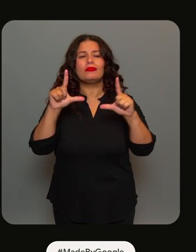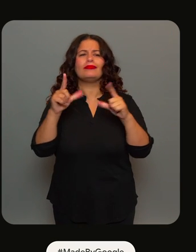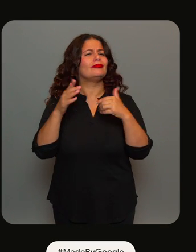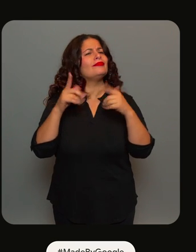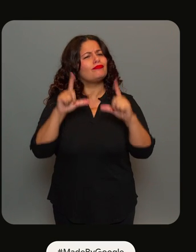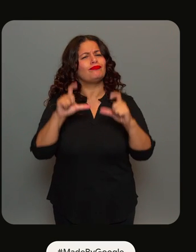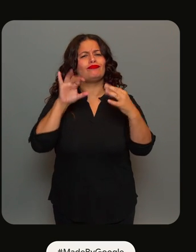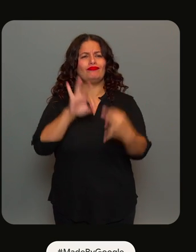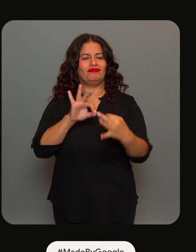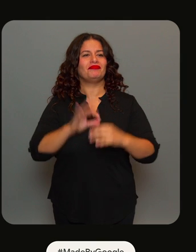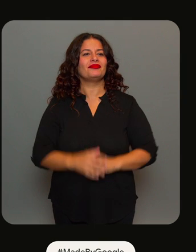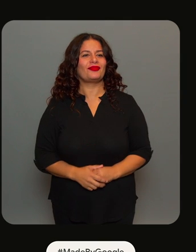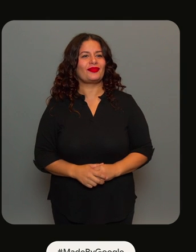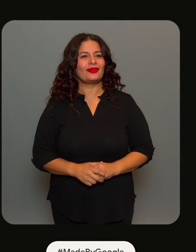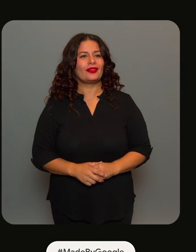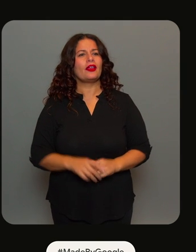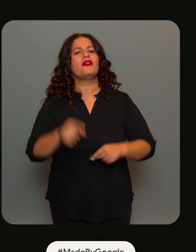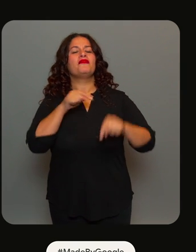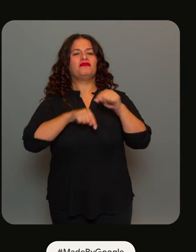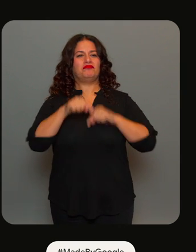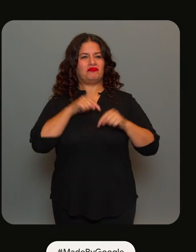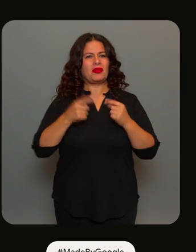Let's start with inclusivity.